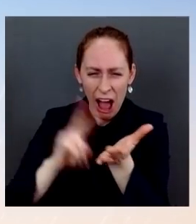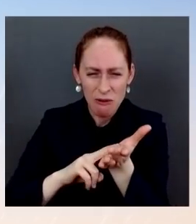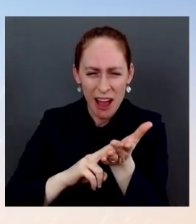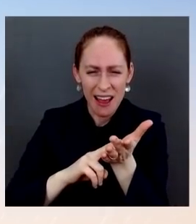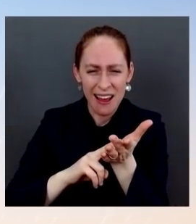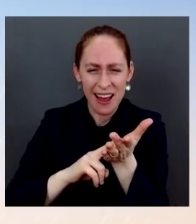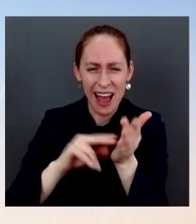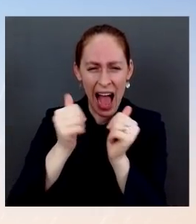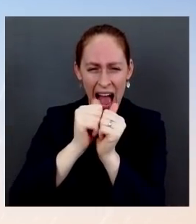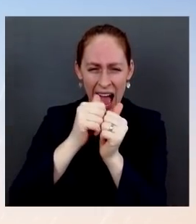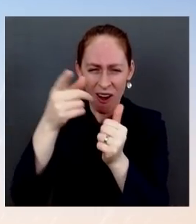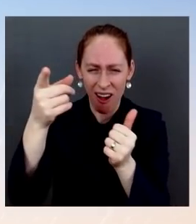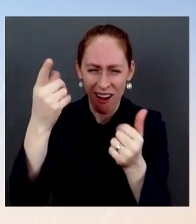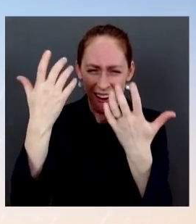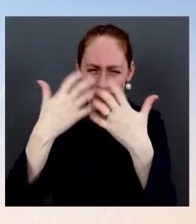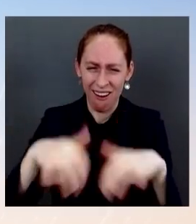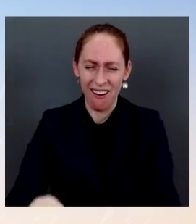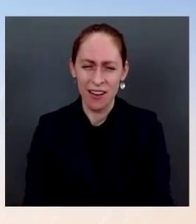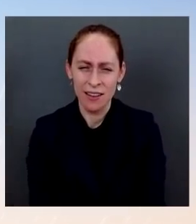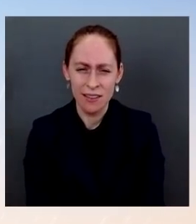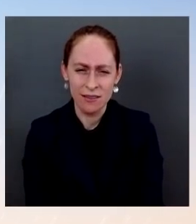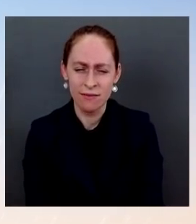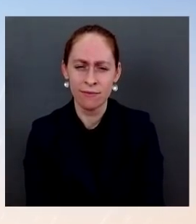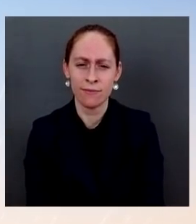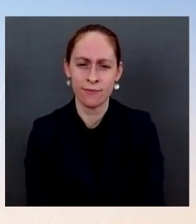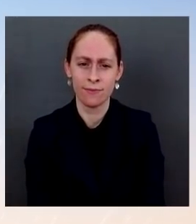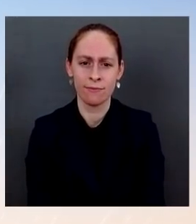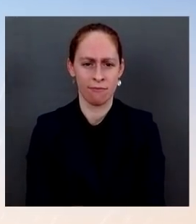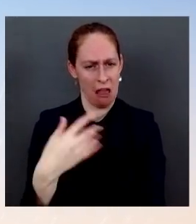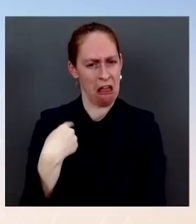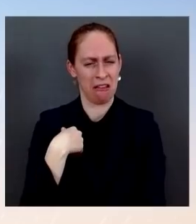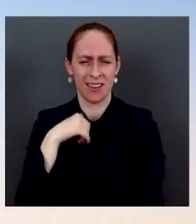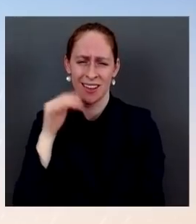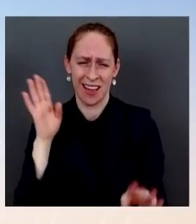We just announced this two days ago. But there's no -- we don't see any issue